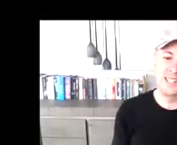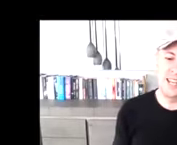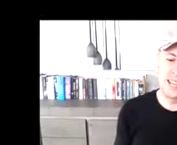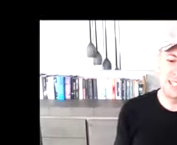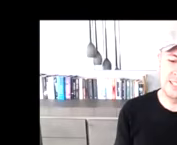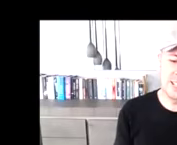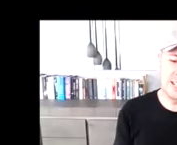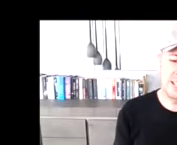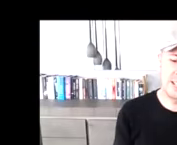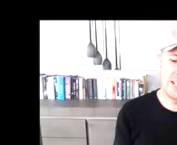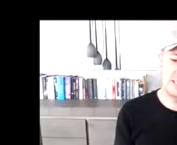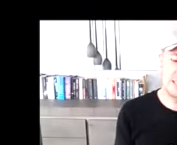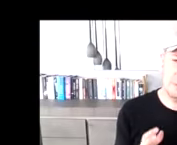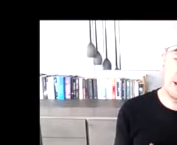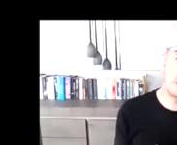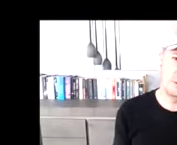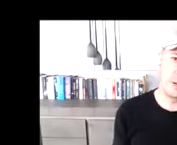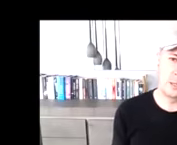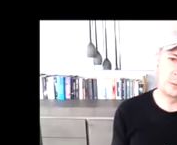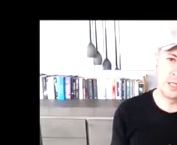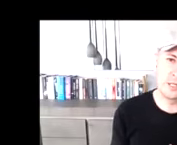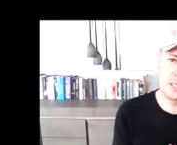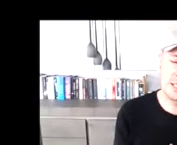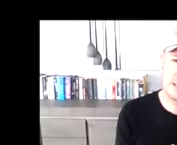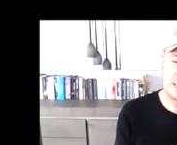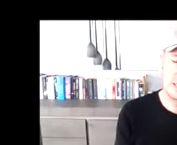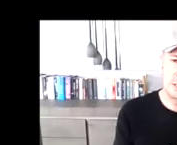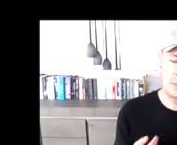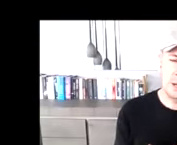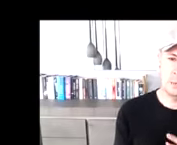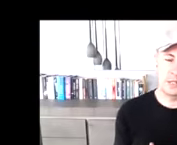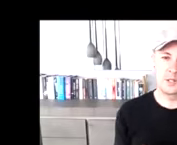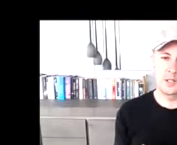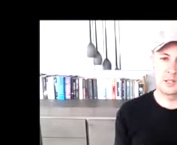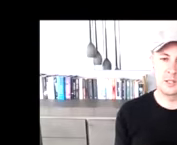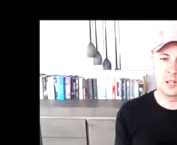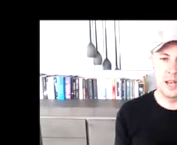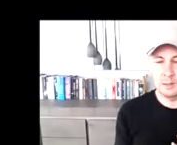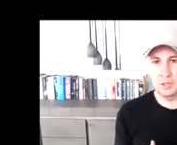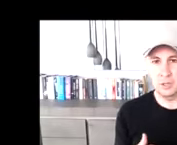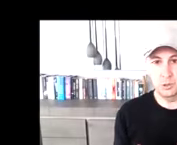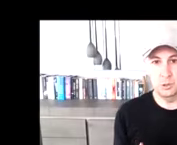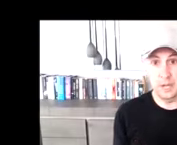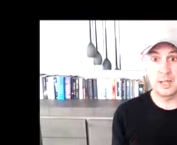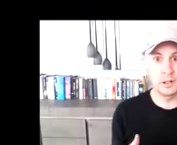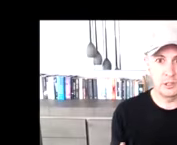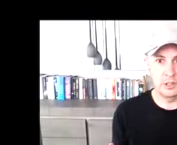and uh and it's part of Remarkable Insights. Remarkable Insights aims to uncover those